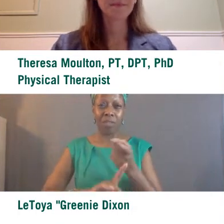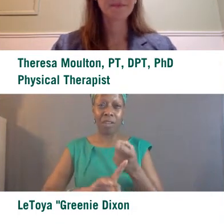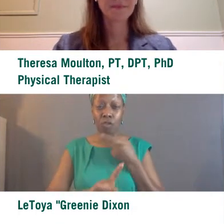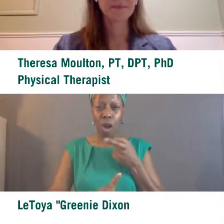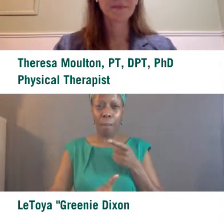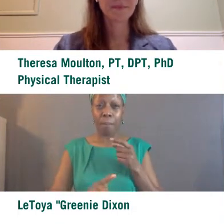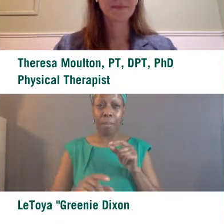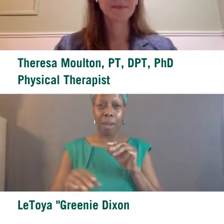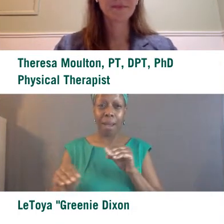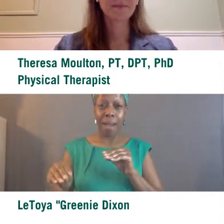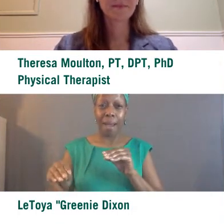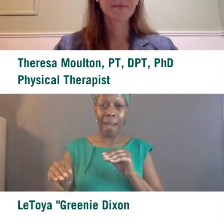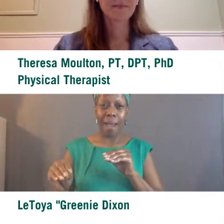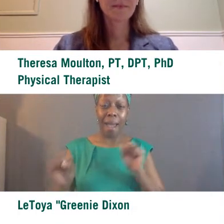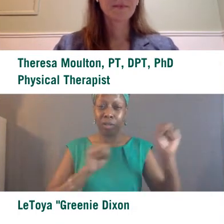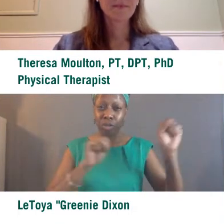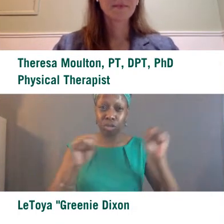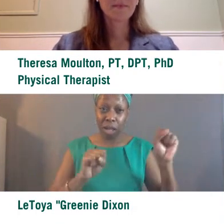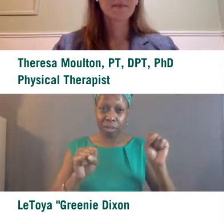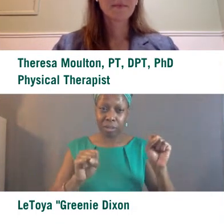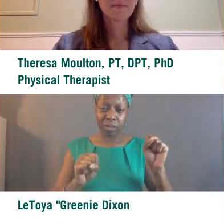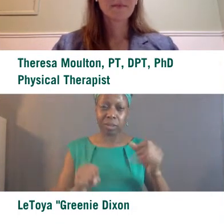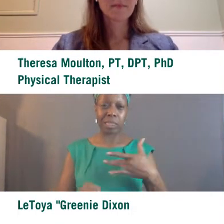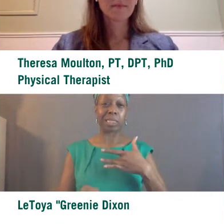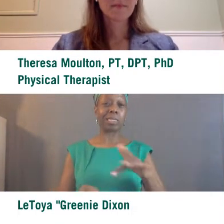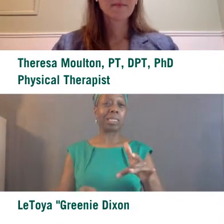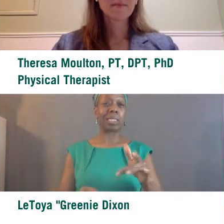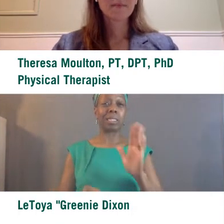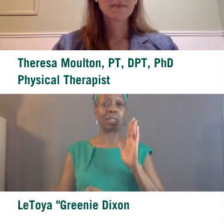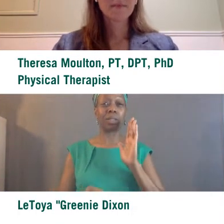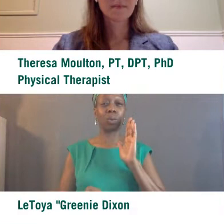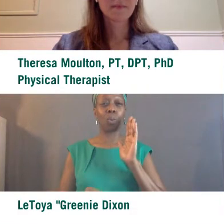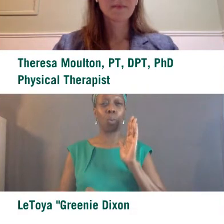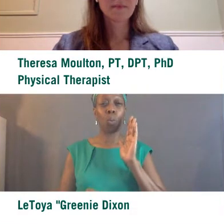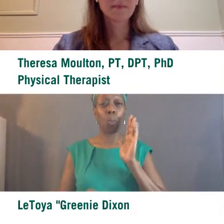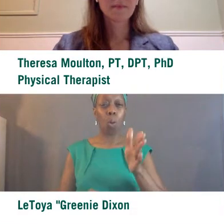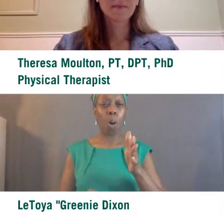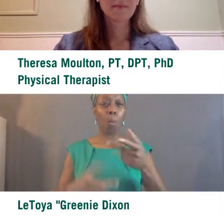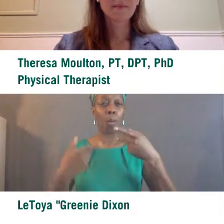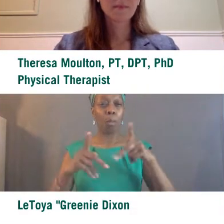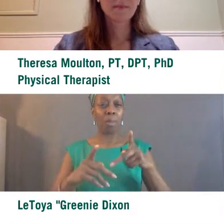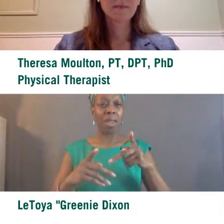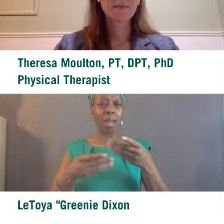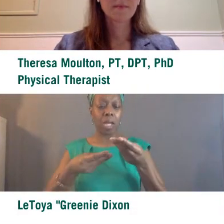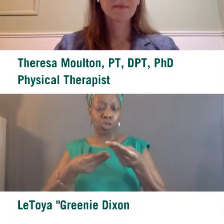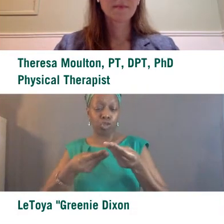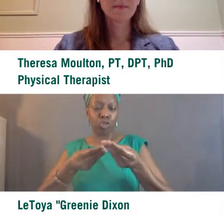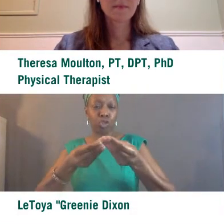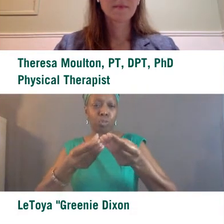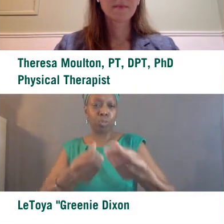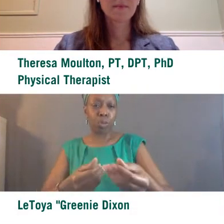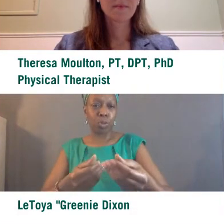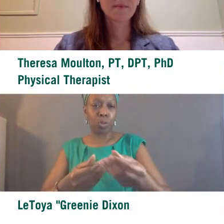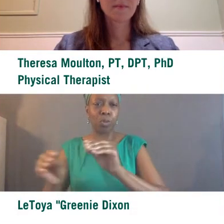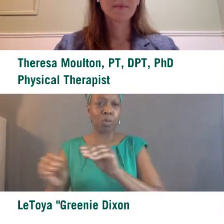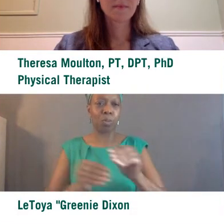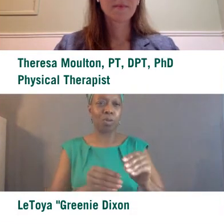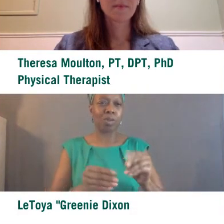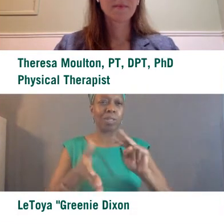because it will not allow as smooth a trajectory. And we'll have a reduced range of motion